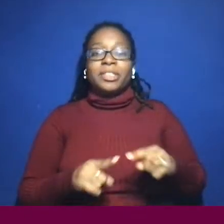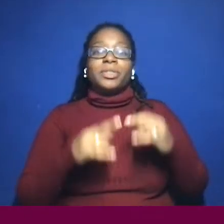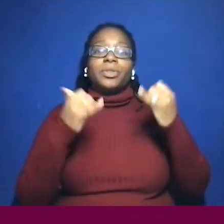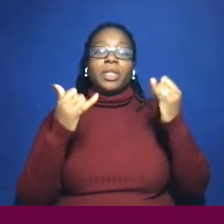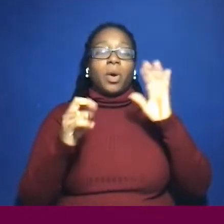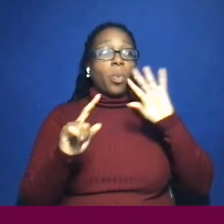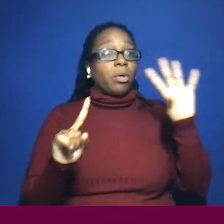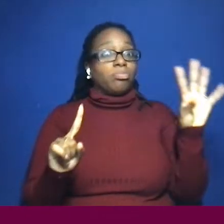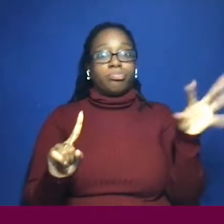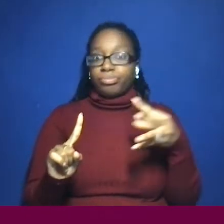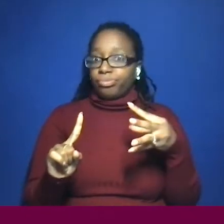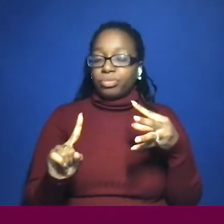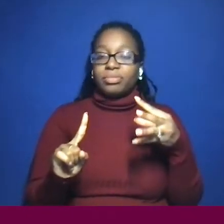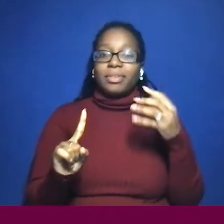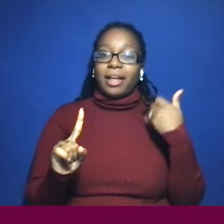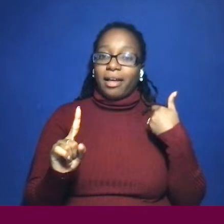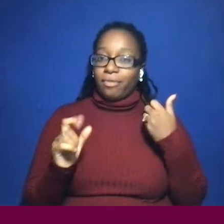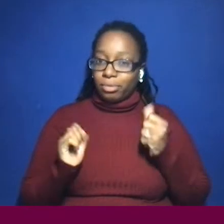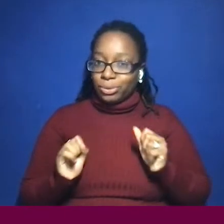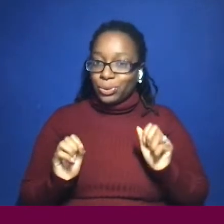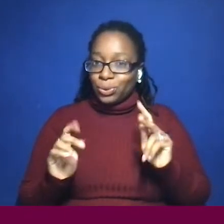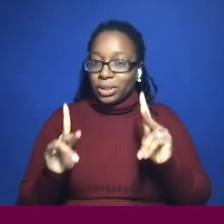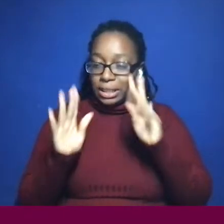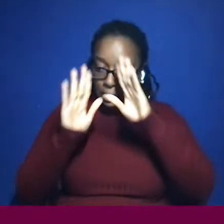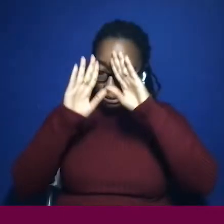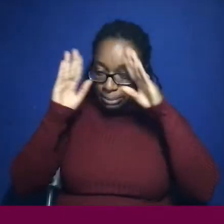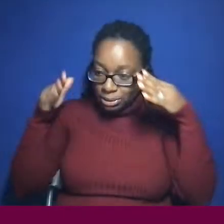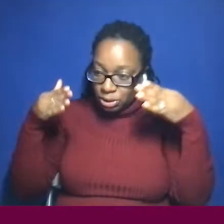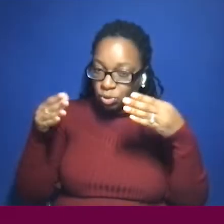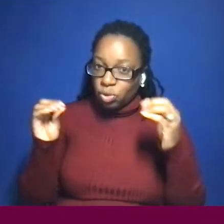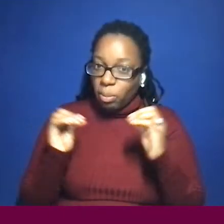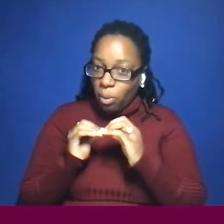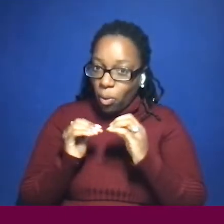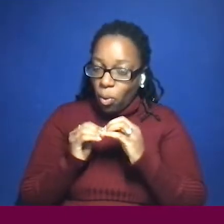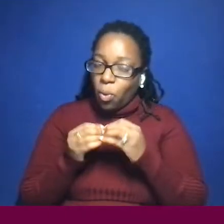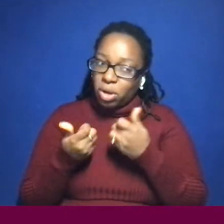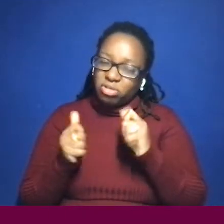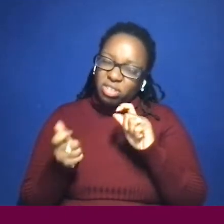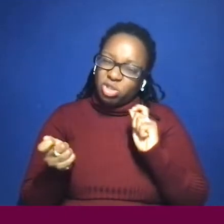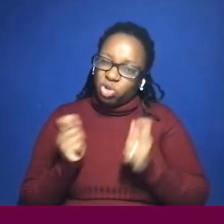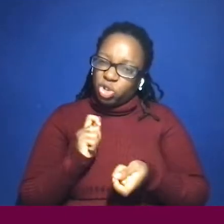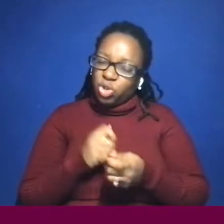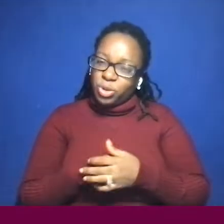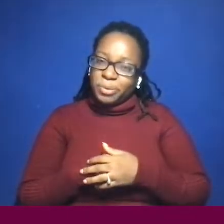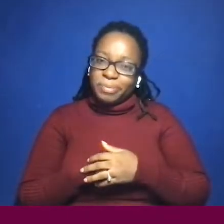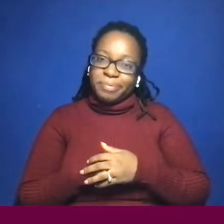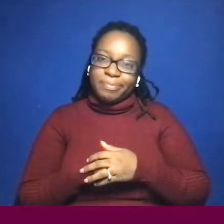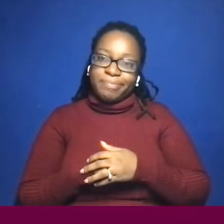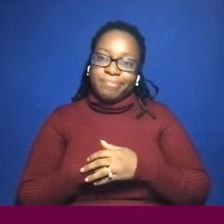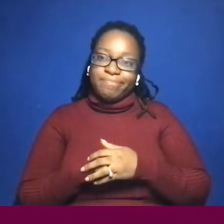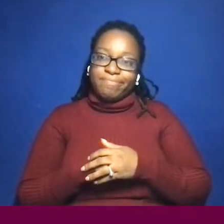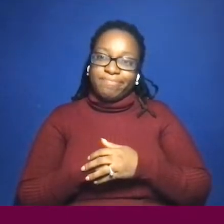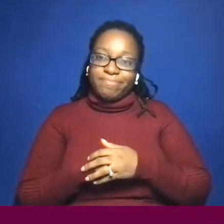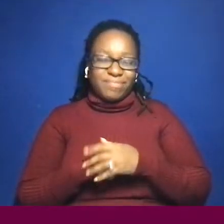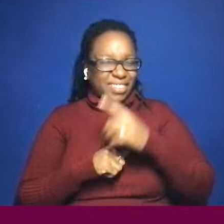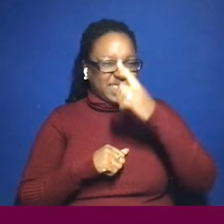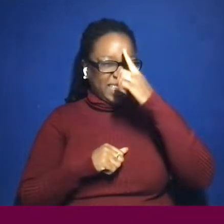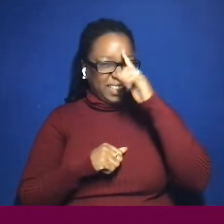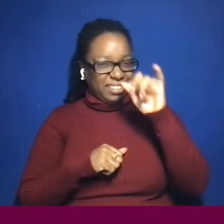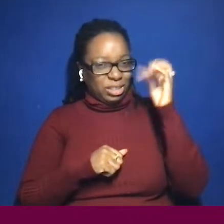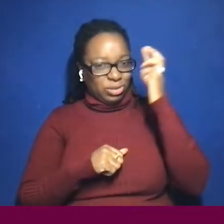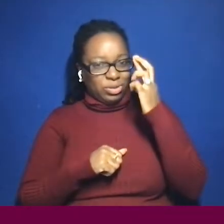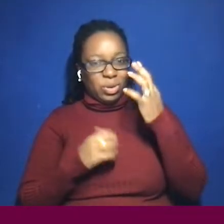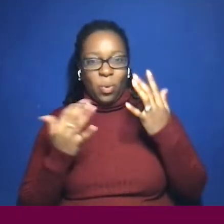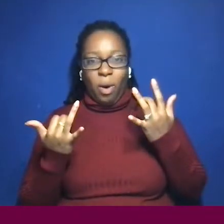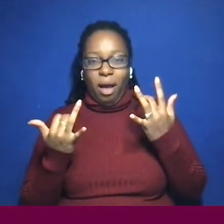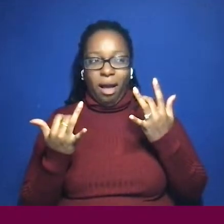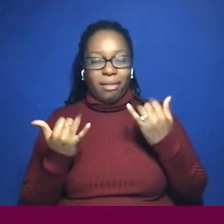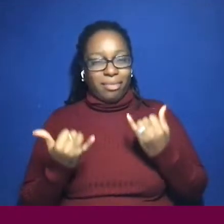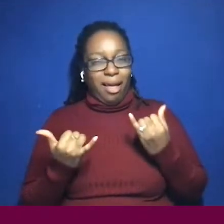pay attention to them and do something about them. So I think that's what led me to where I am today.